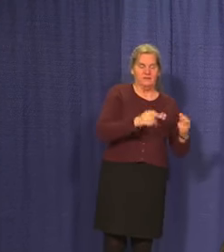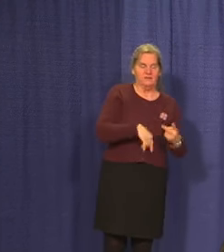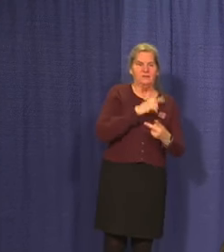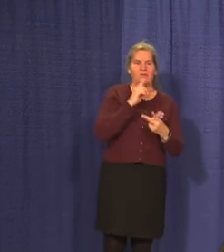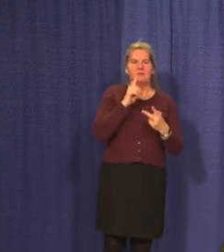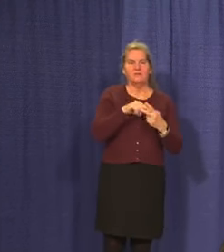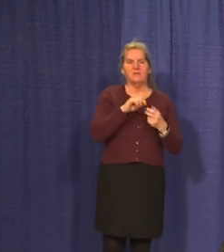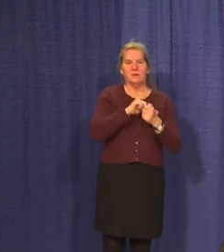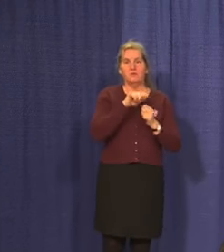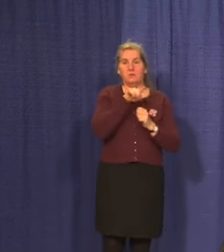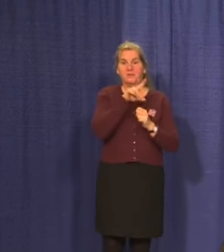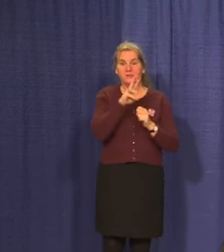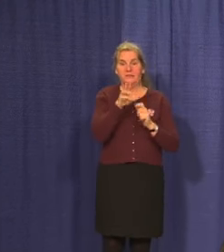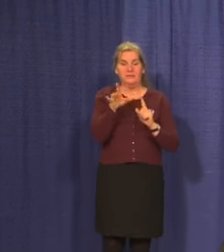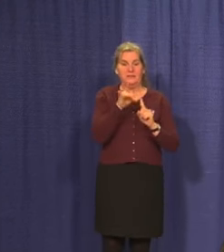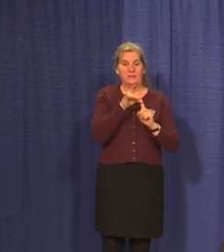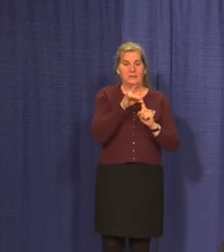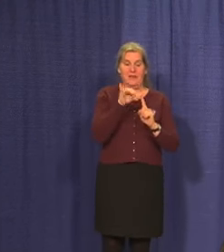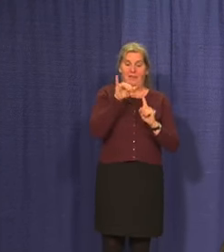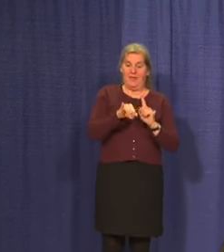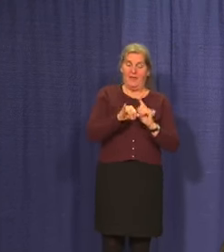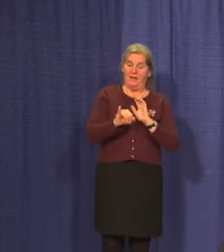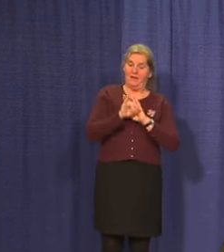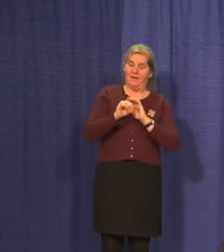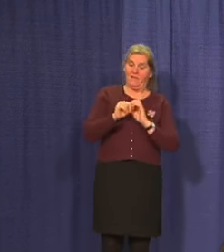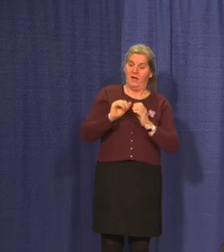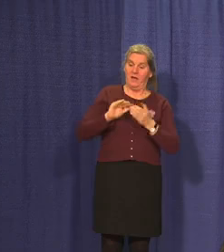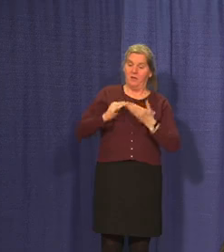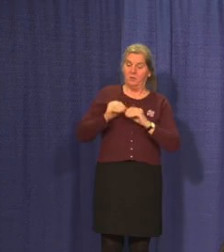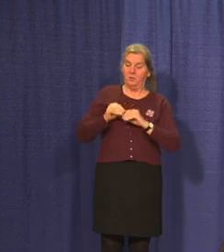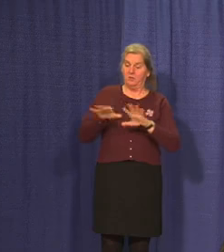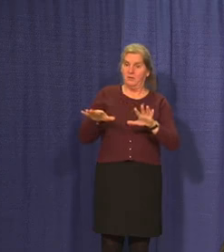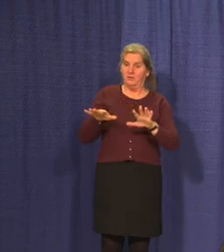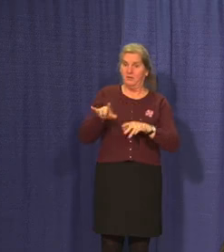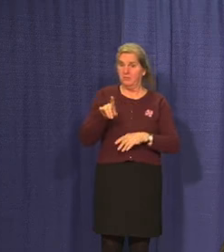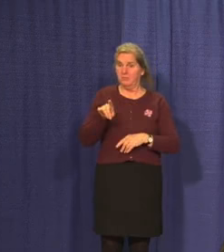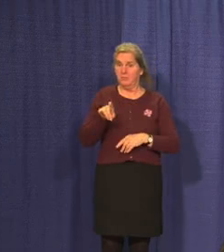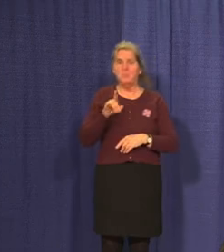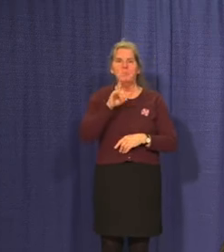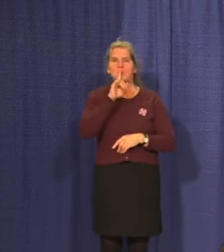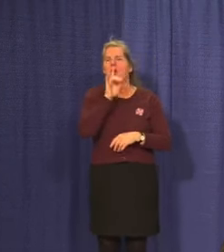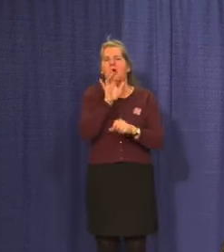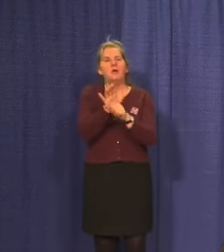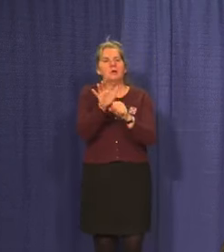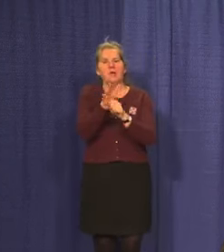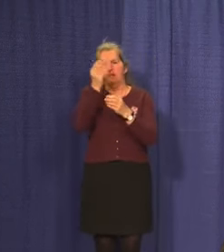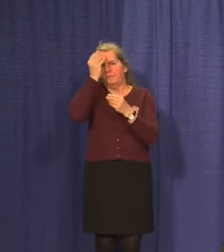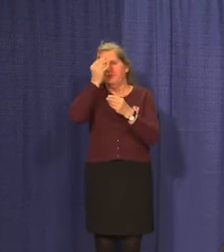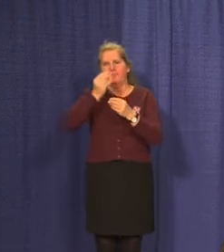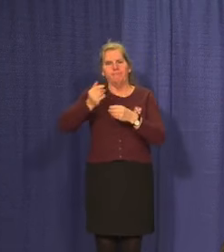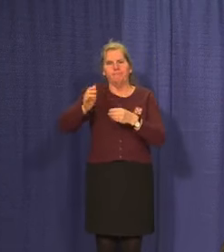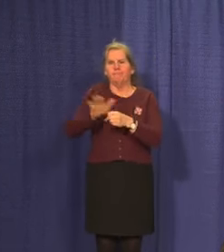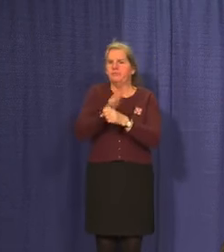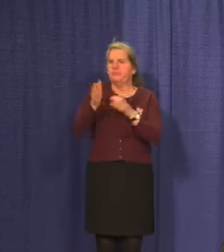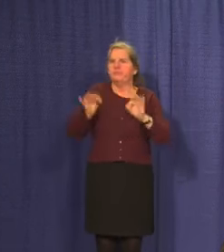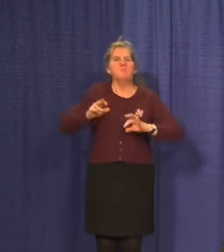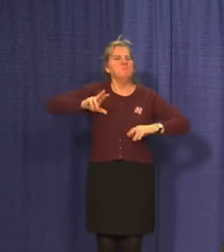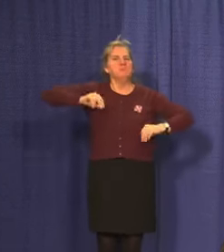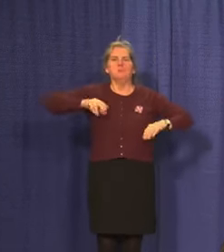LATEST CASE IN -- REPRESENTS COMMUNITY TRANSMISSION. WE DON'T HAVE ENOUGH INFORMATION TO SAY THAT YET.